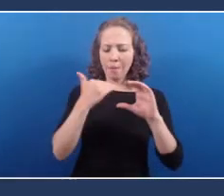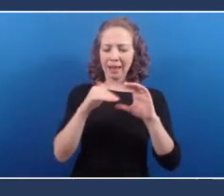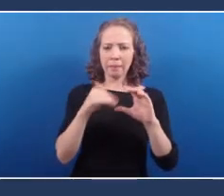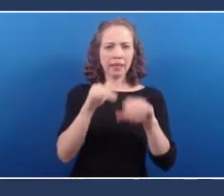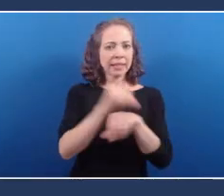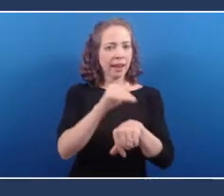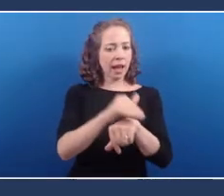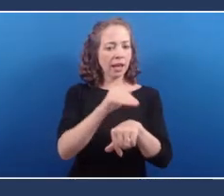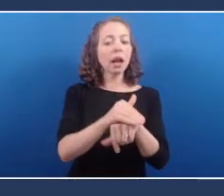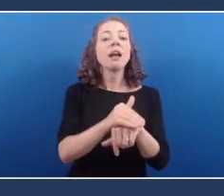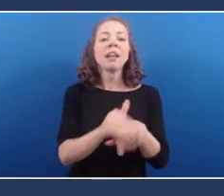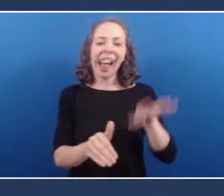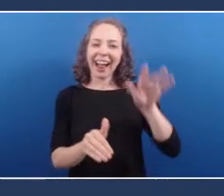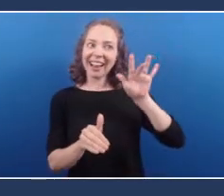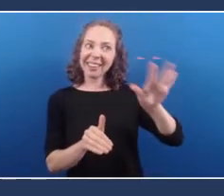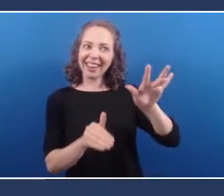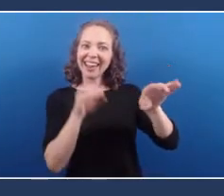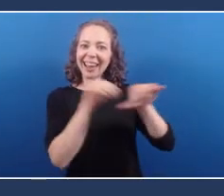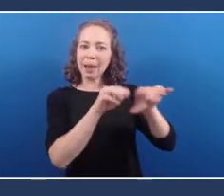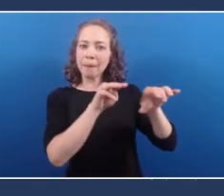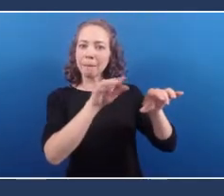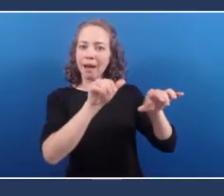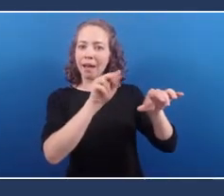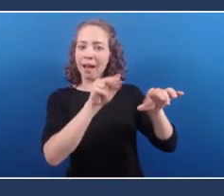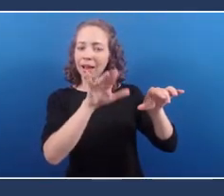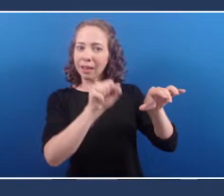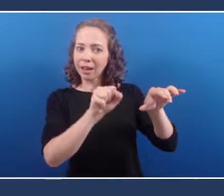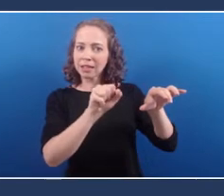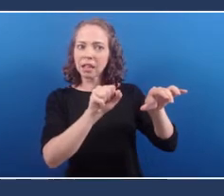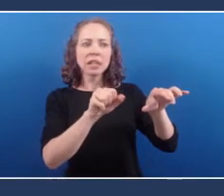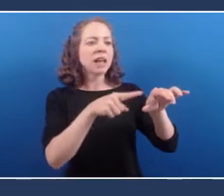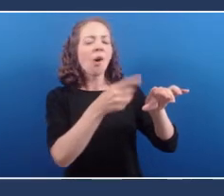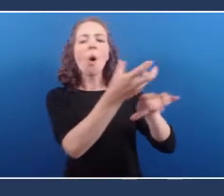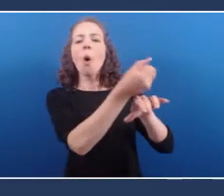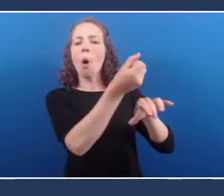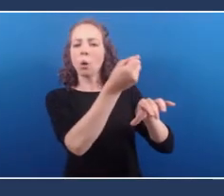in My Analytics Wellbeing that says, just hold this and let this hit Inboxes in the morning.